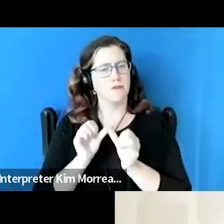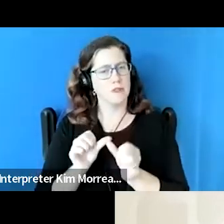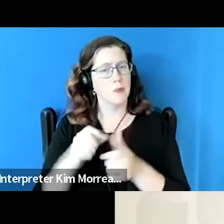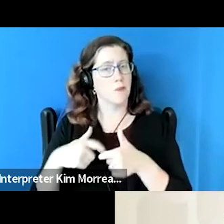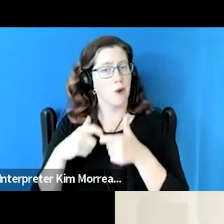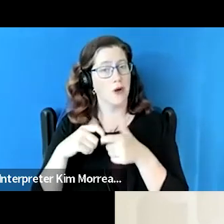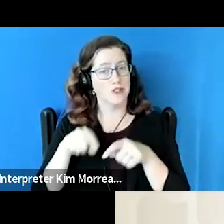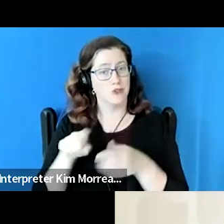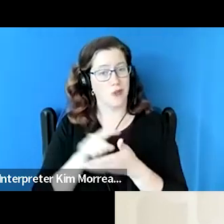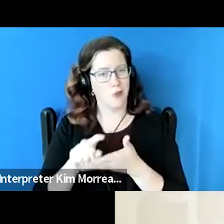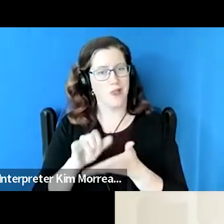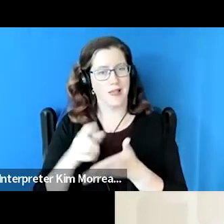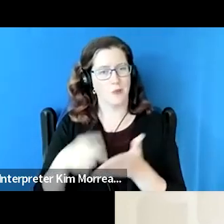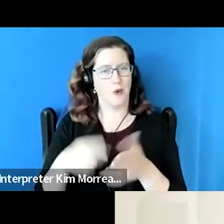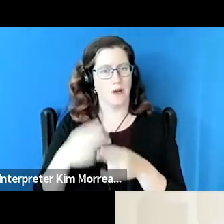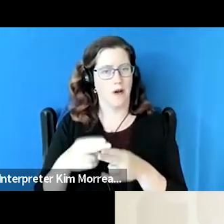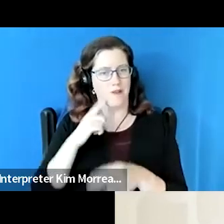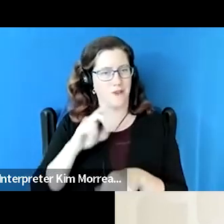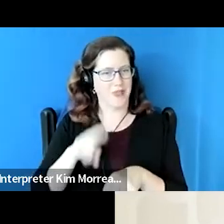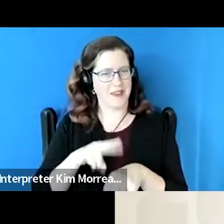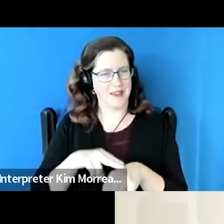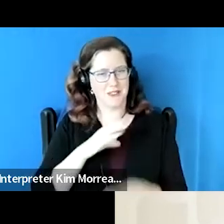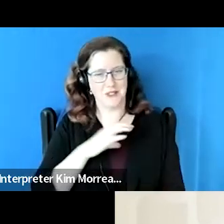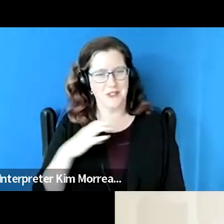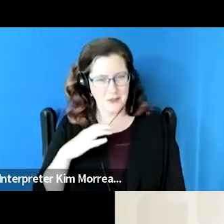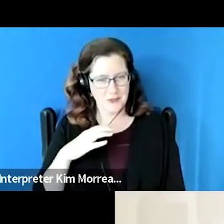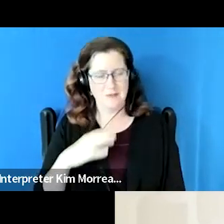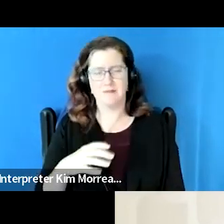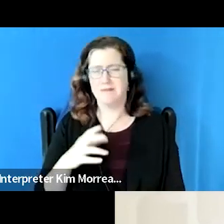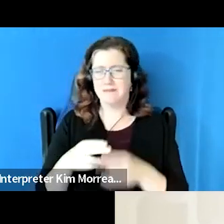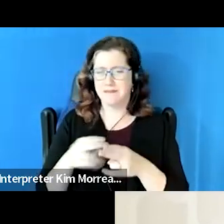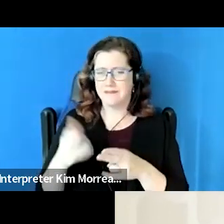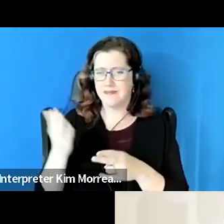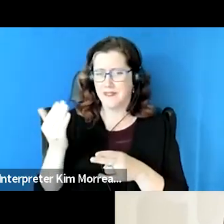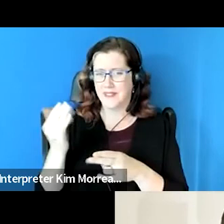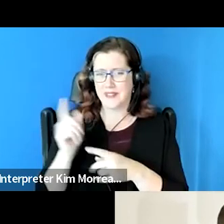which is what we call it at the National Council. You know, it's 15 minutes. And like was said,